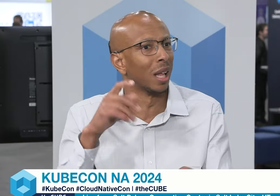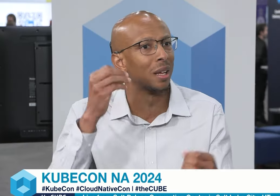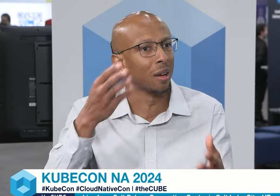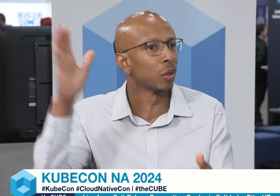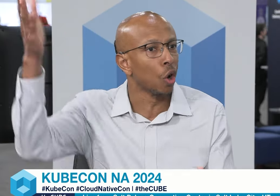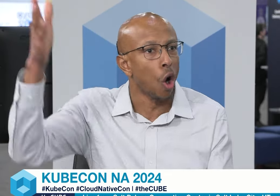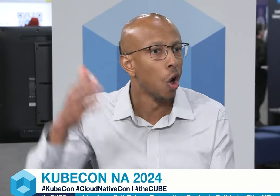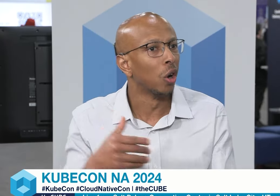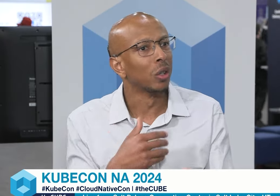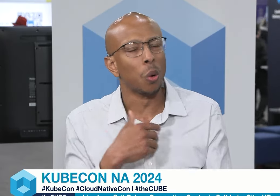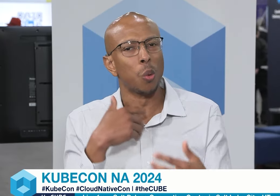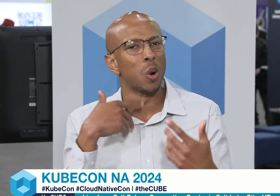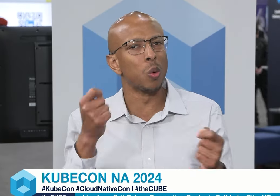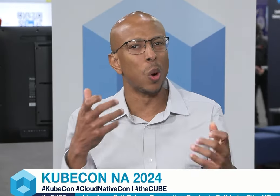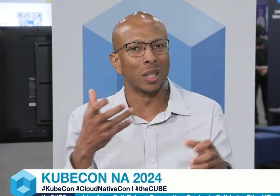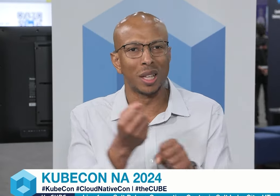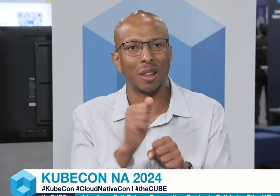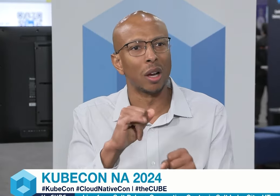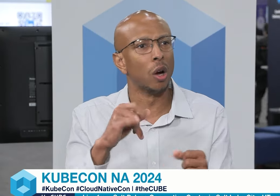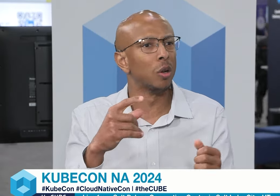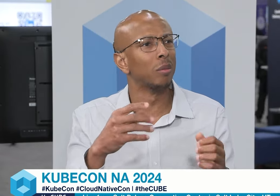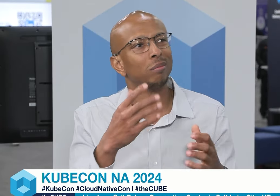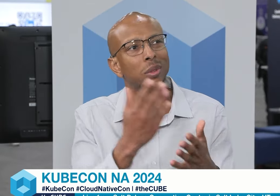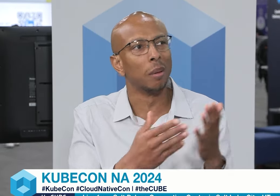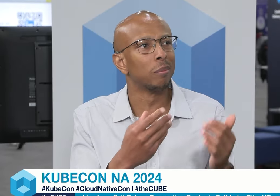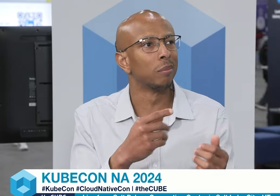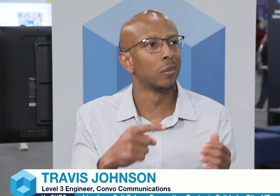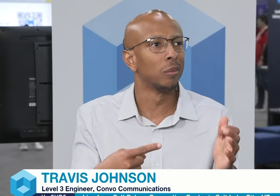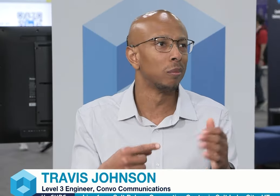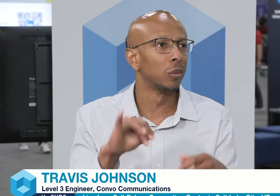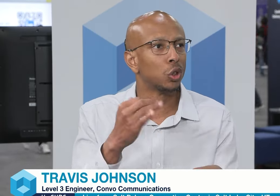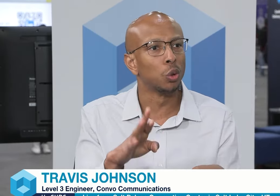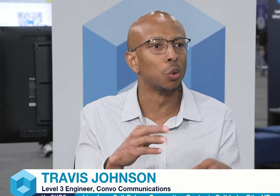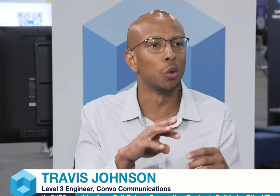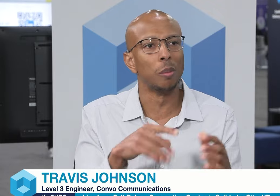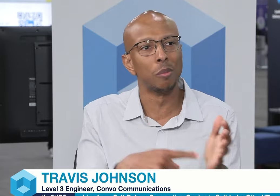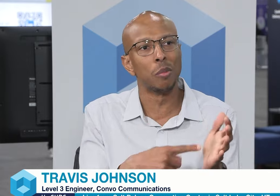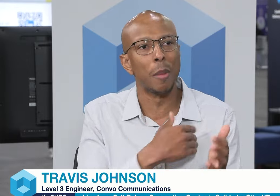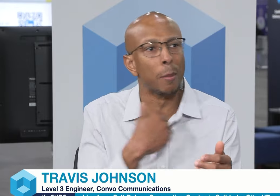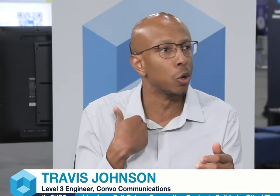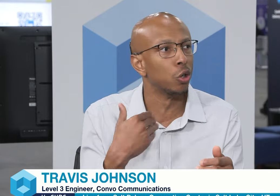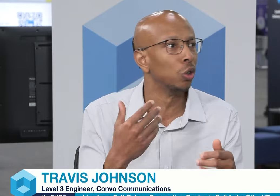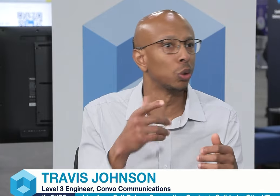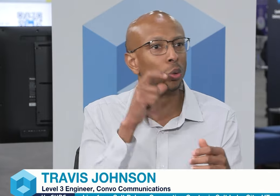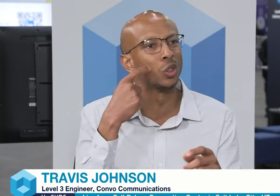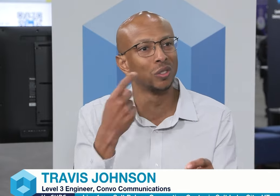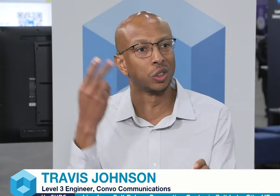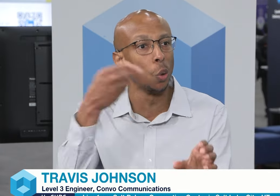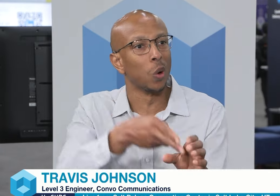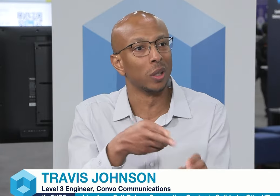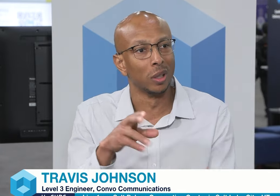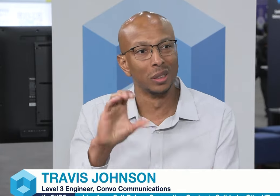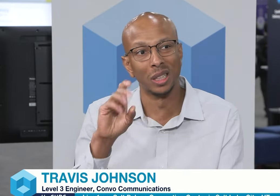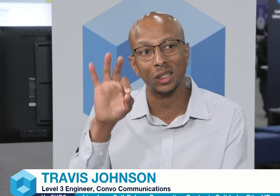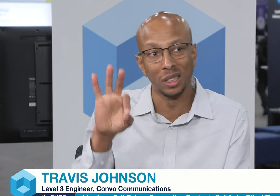that there was, for example, a really great presentation recently where we were talking about some junior members